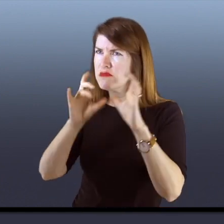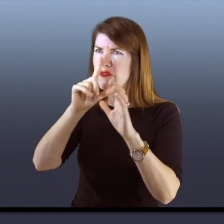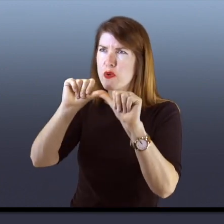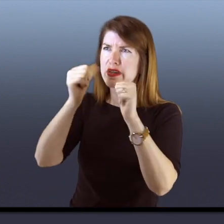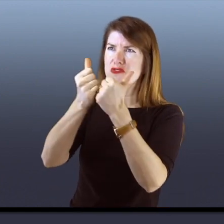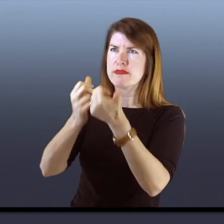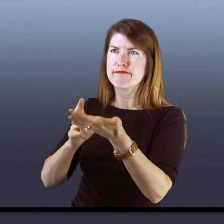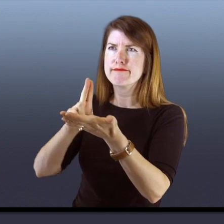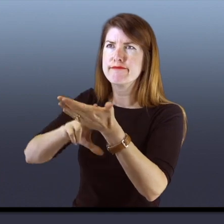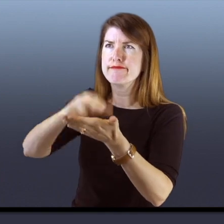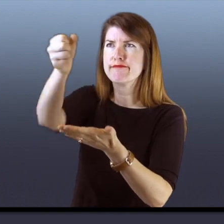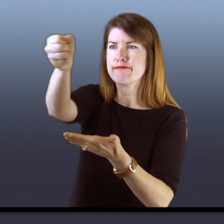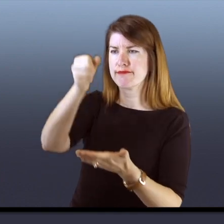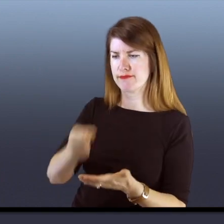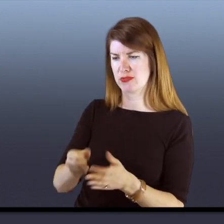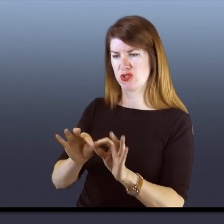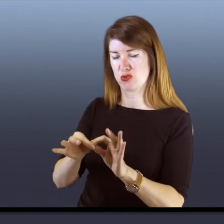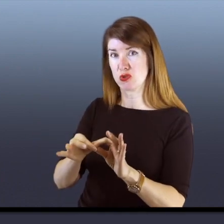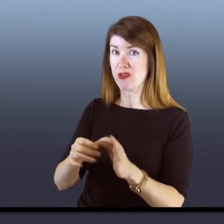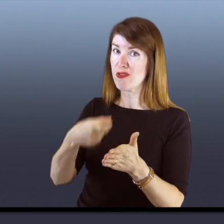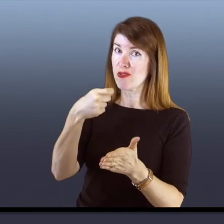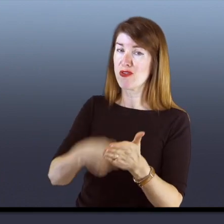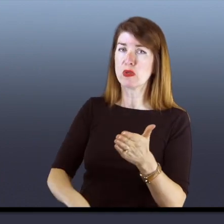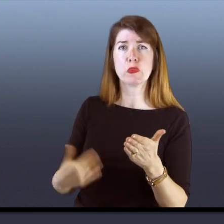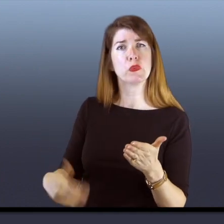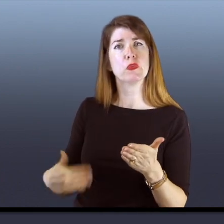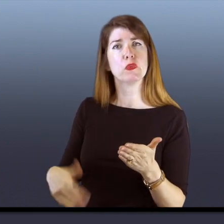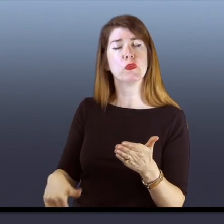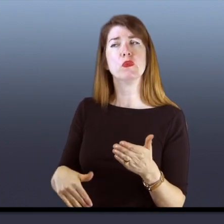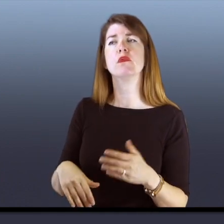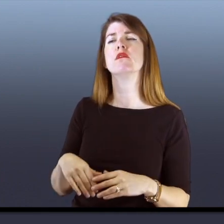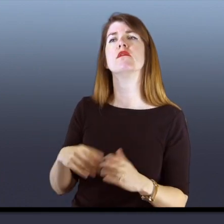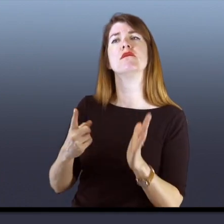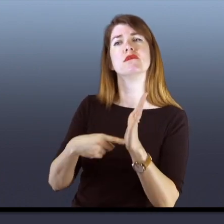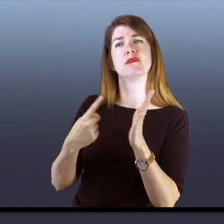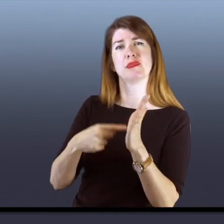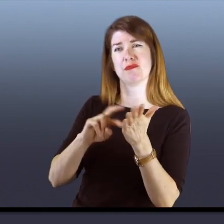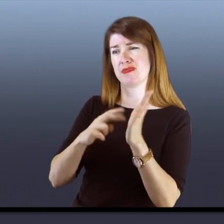So sometimes the deaf or hard of hearing client may be turned away if they live in ASL --